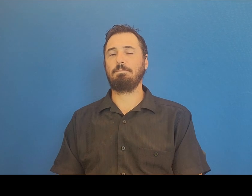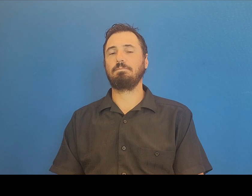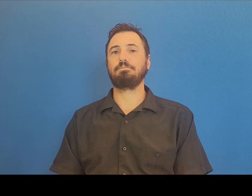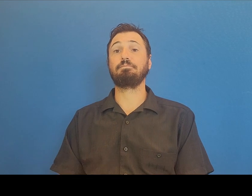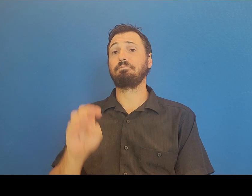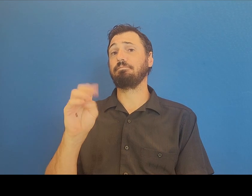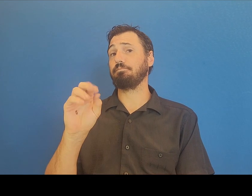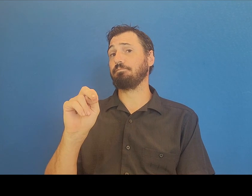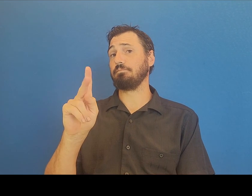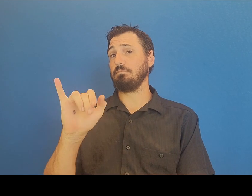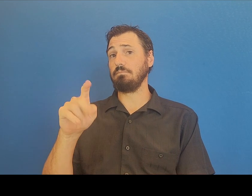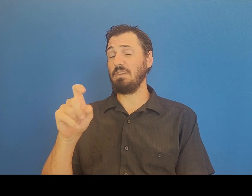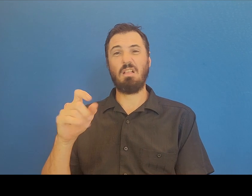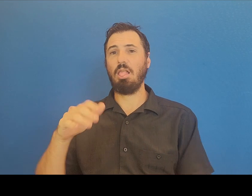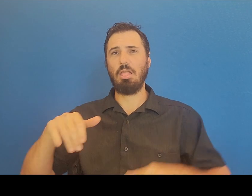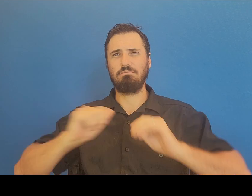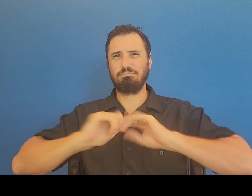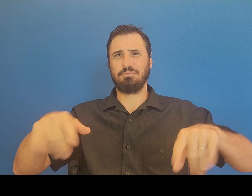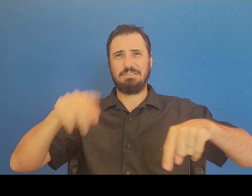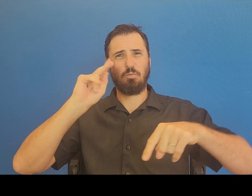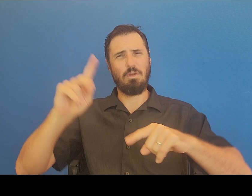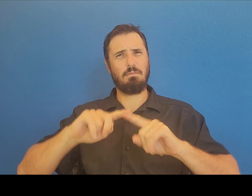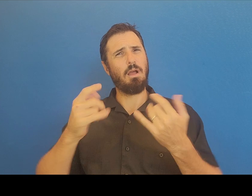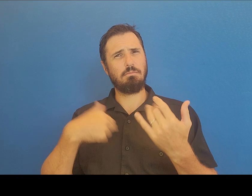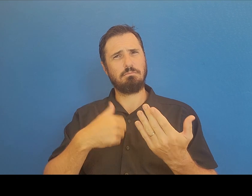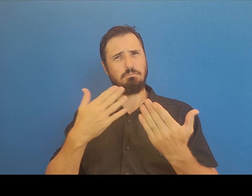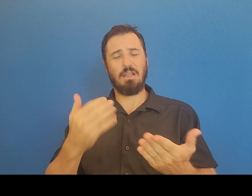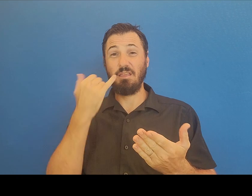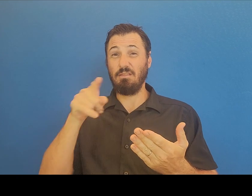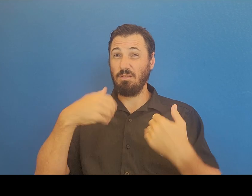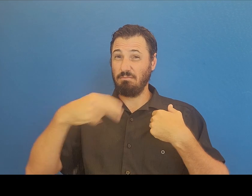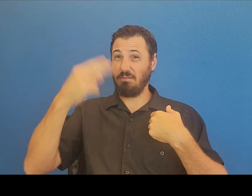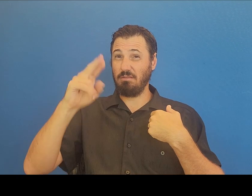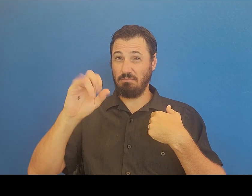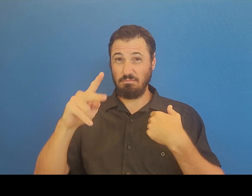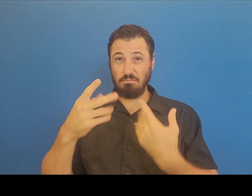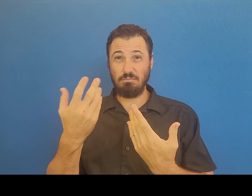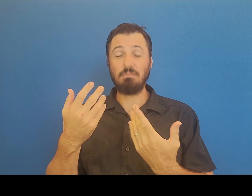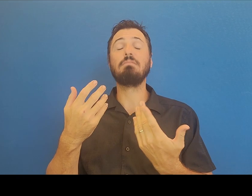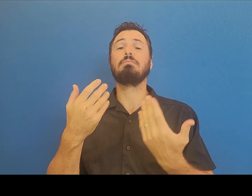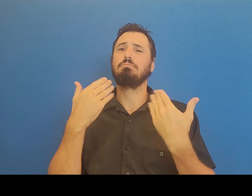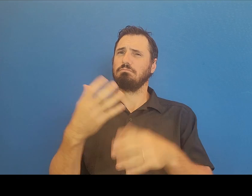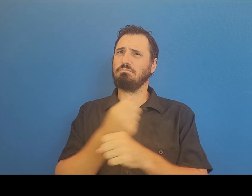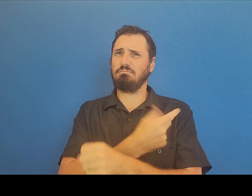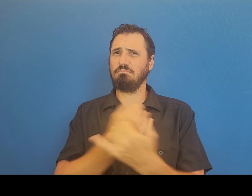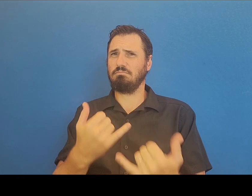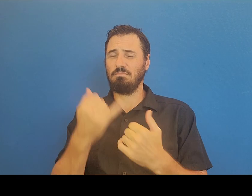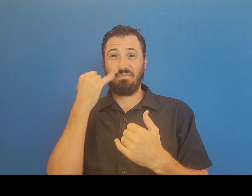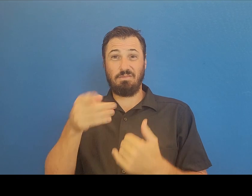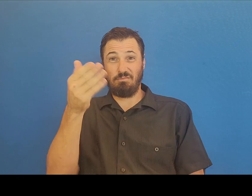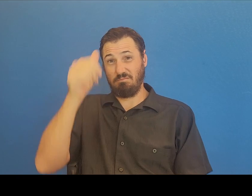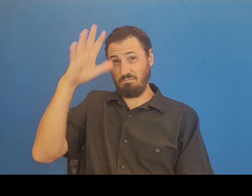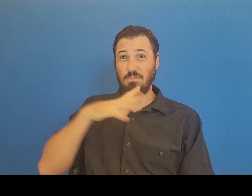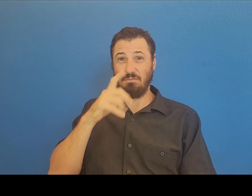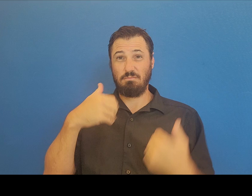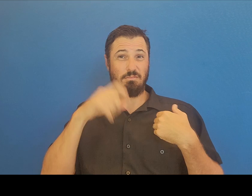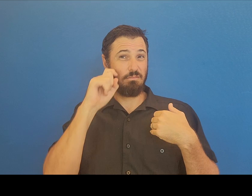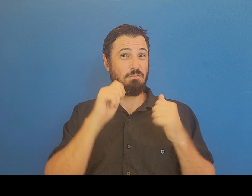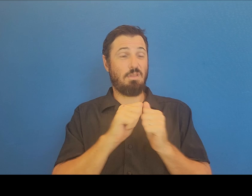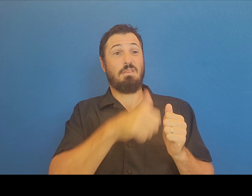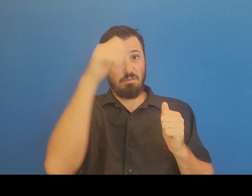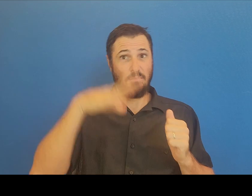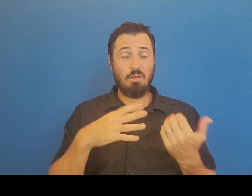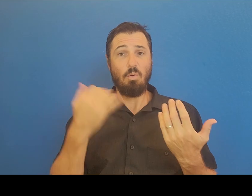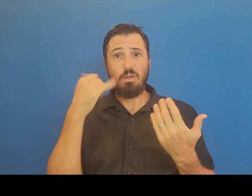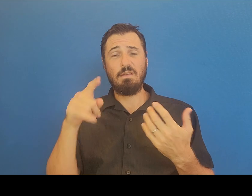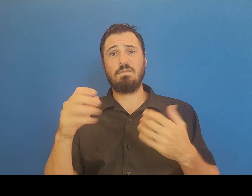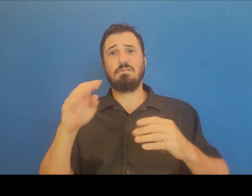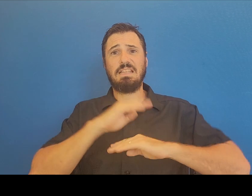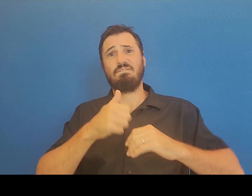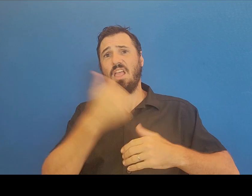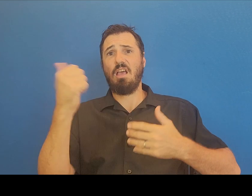Monkeypox is not yet widespread on Kauai. Now is the best time for those who are at increased risk to get vaccinated. If you are a man who has sex with men or meet other eligibility